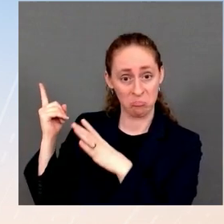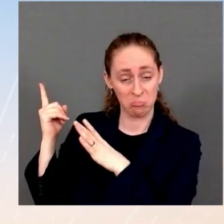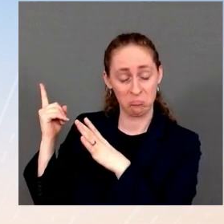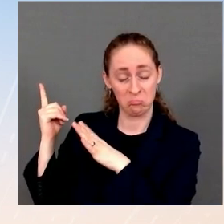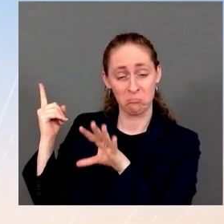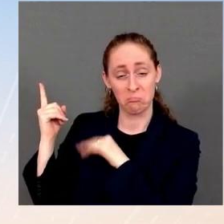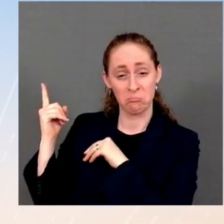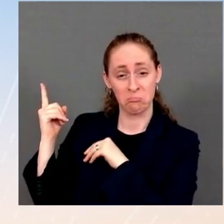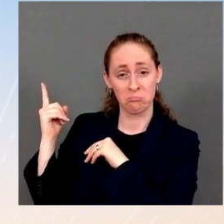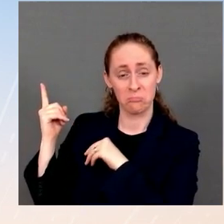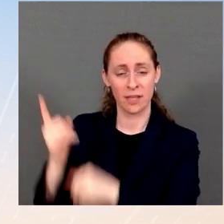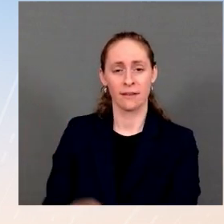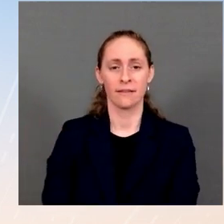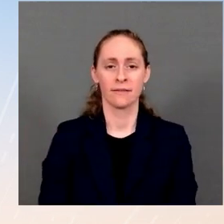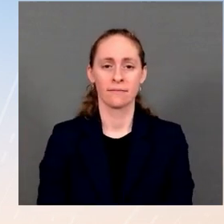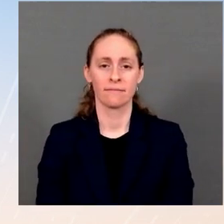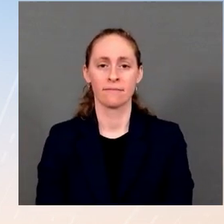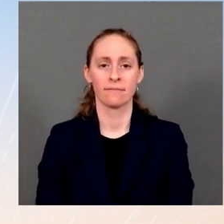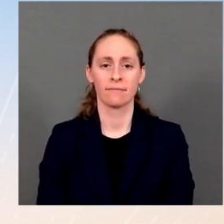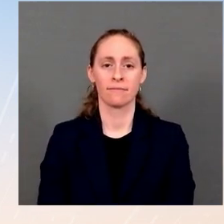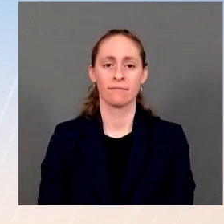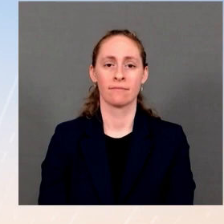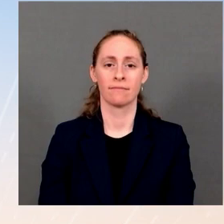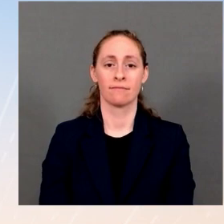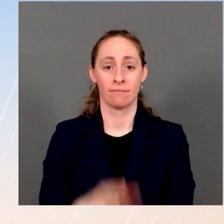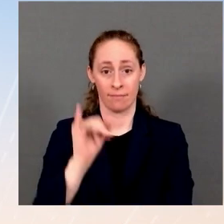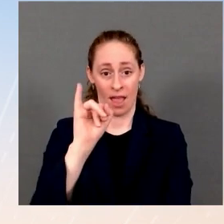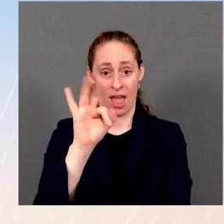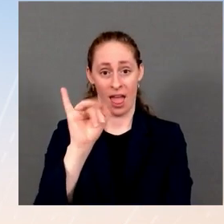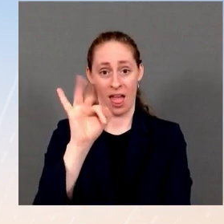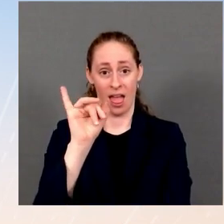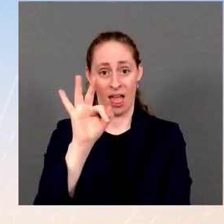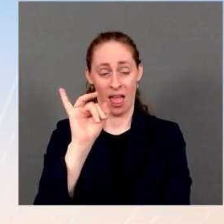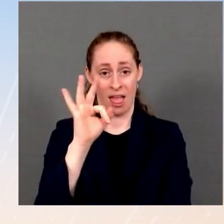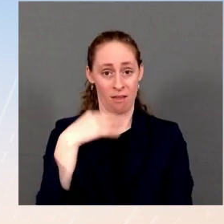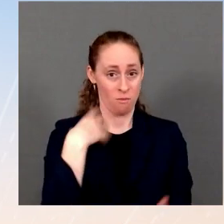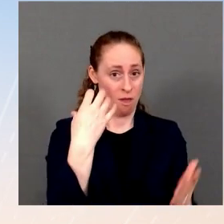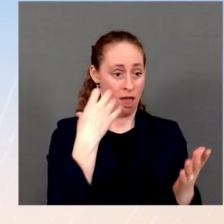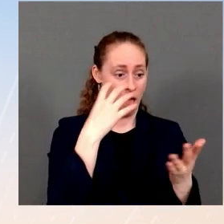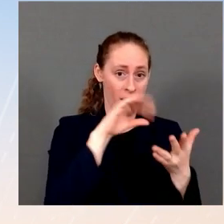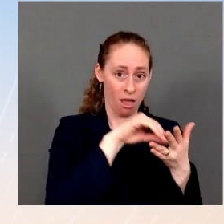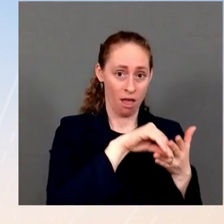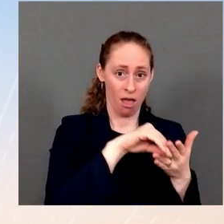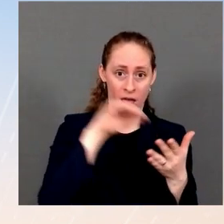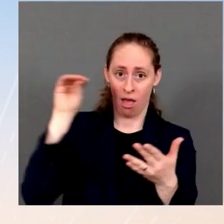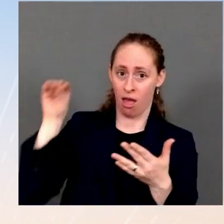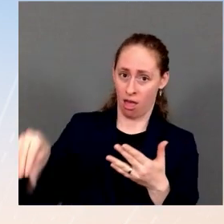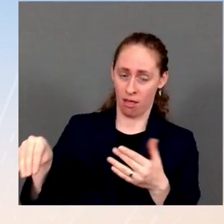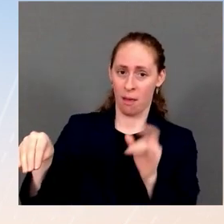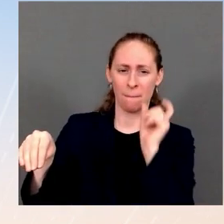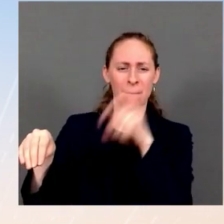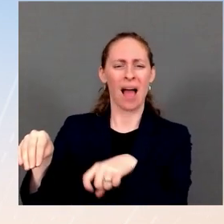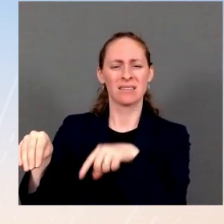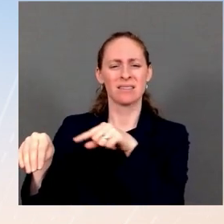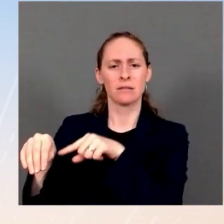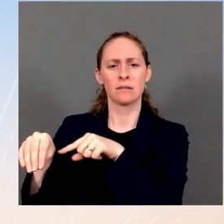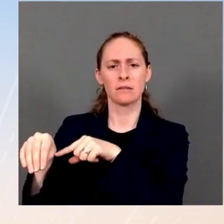So, that is not -- that is not an option here. But, what we're going to continue to do is move forward